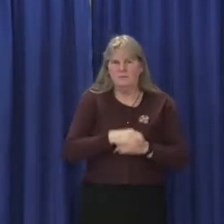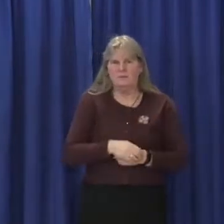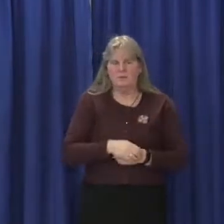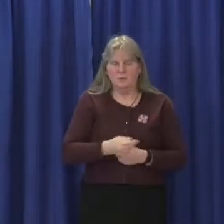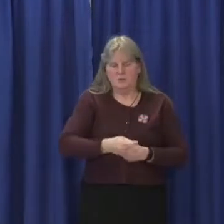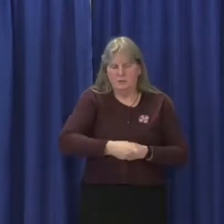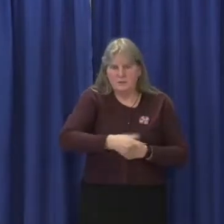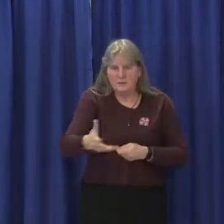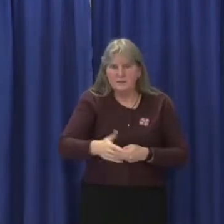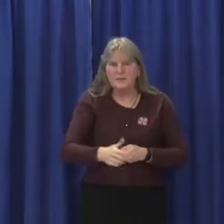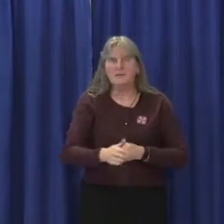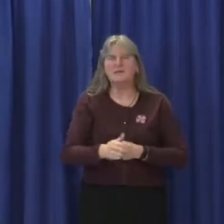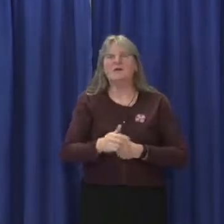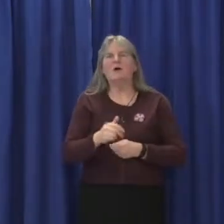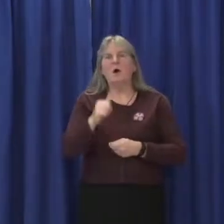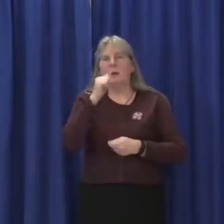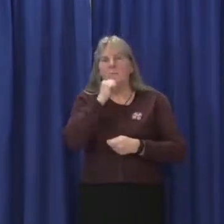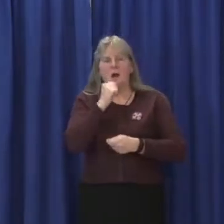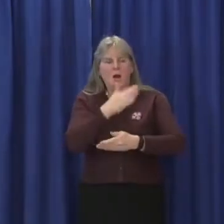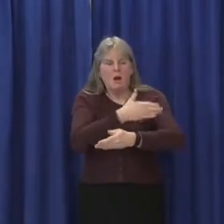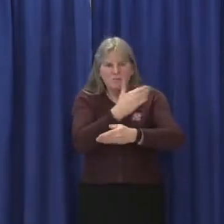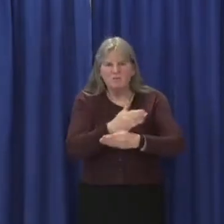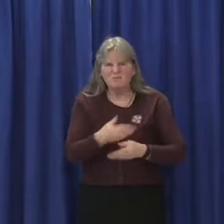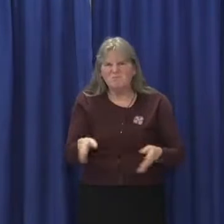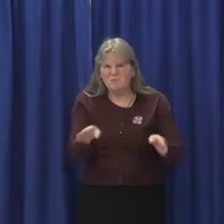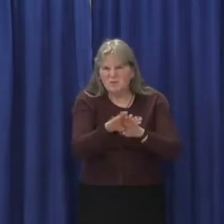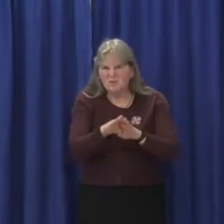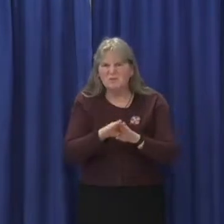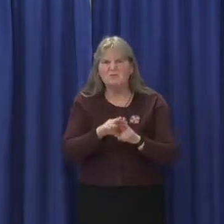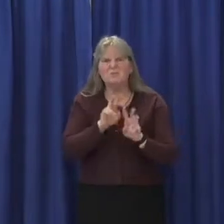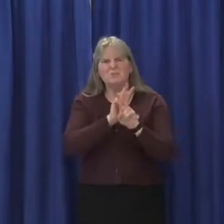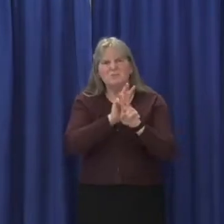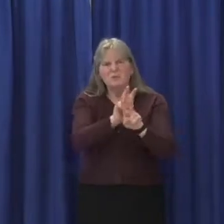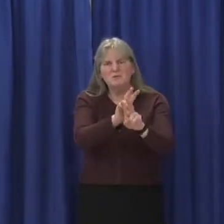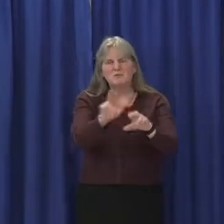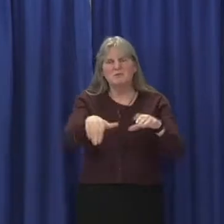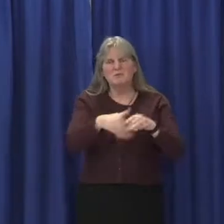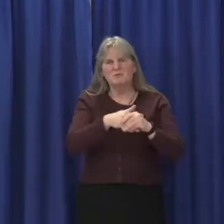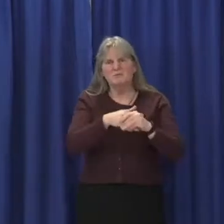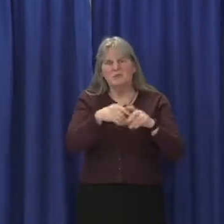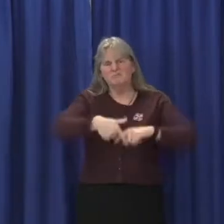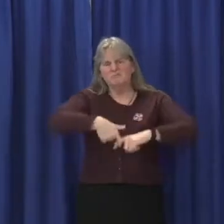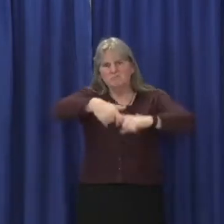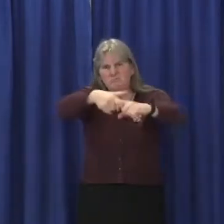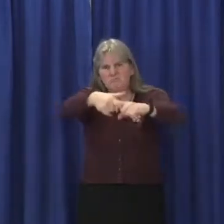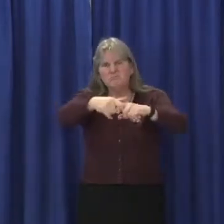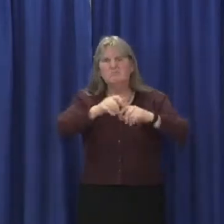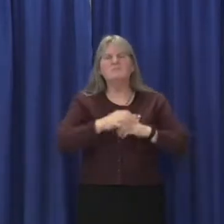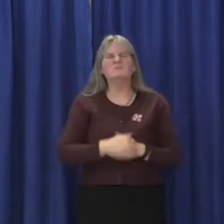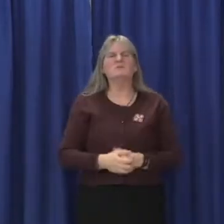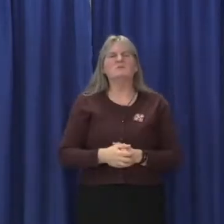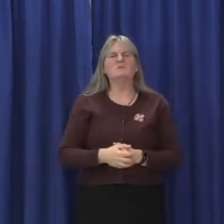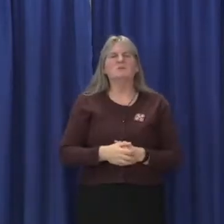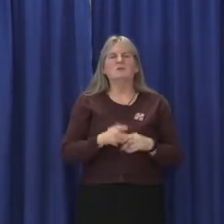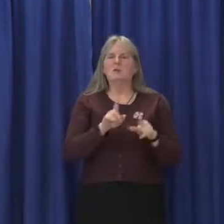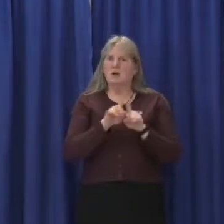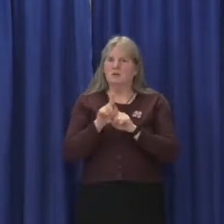remain closed. Indoor weddings and funerals are postponed. A number of measures are still in place.